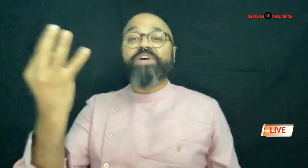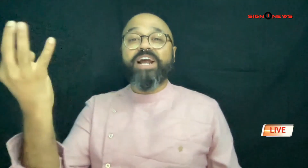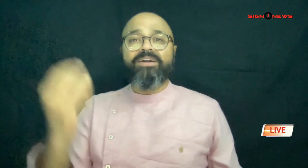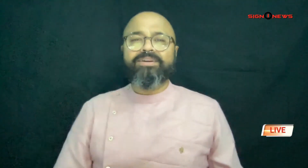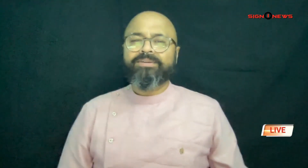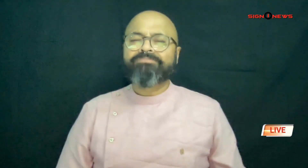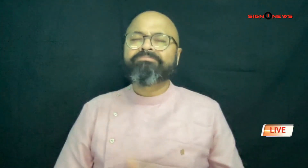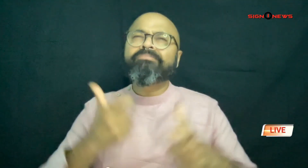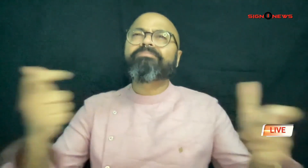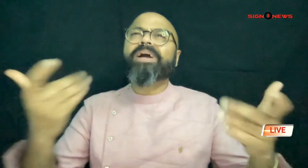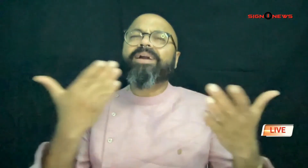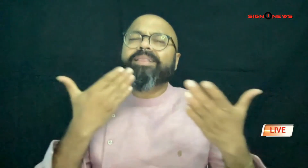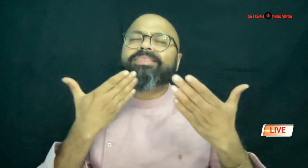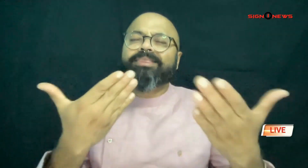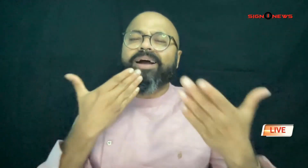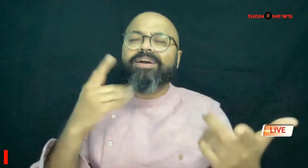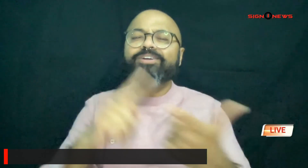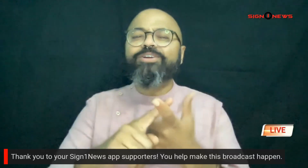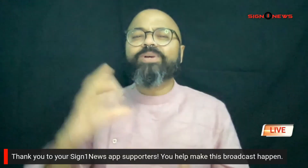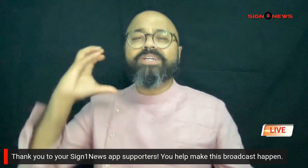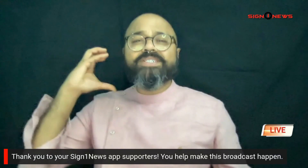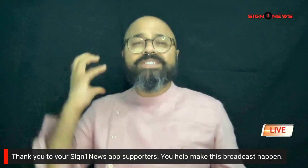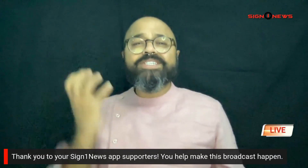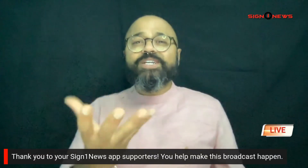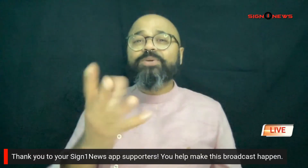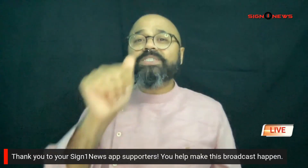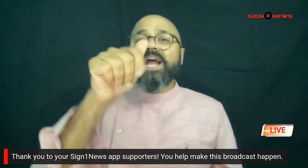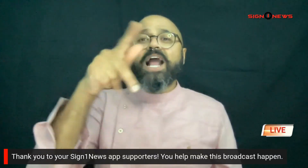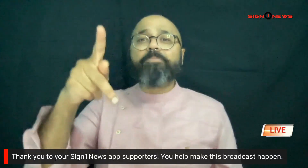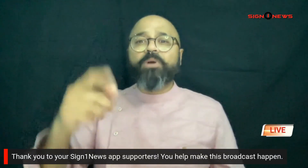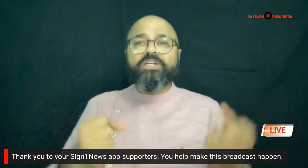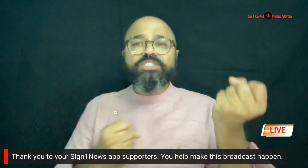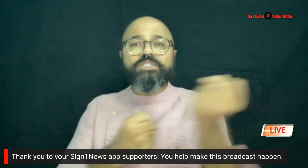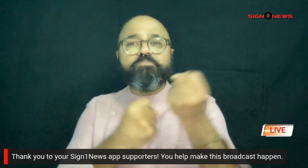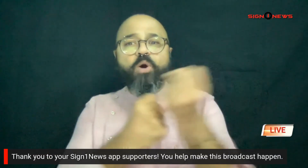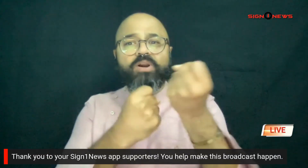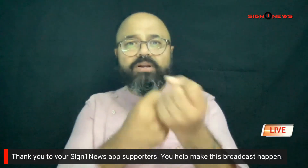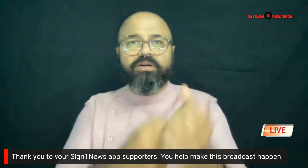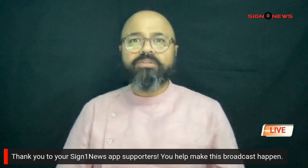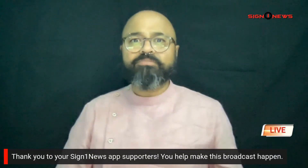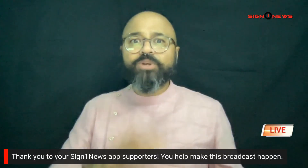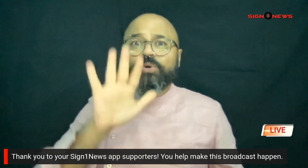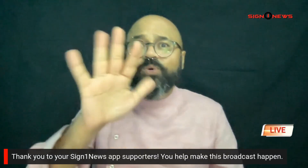a big thank you to our Sign1News app supporters you help make this broadcast happen